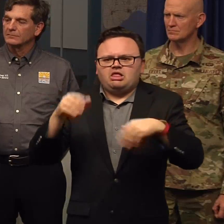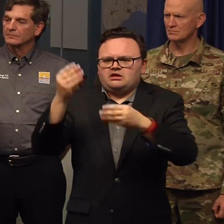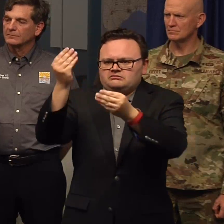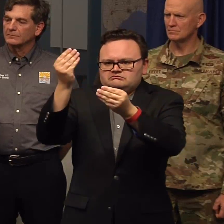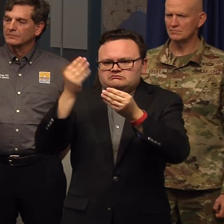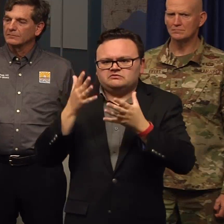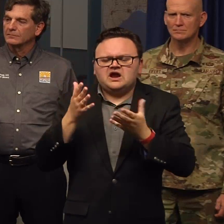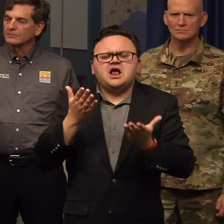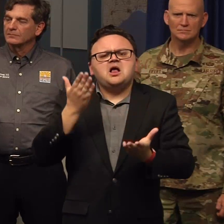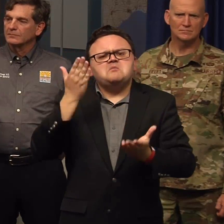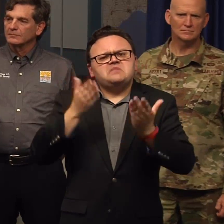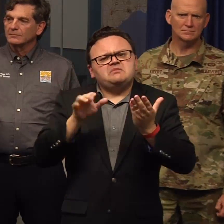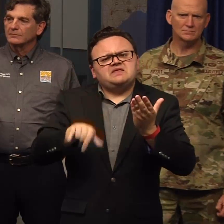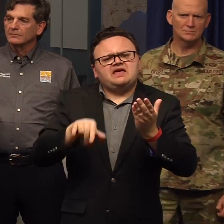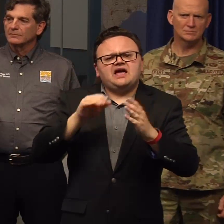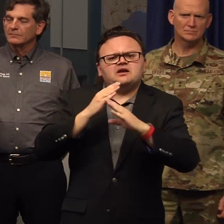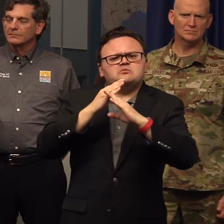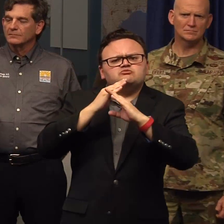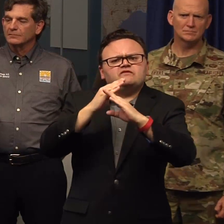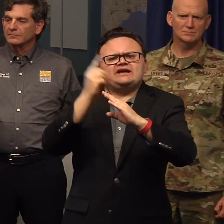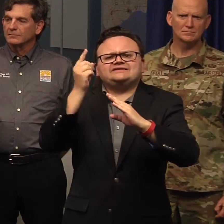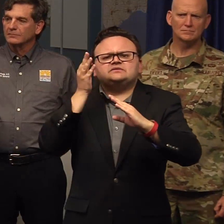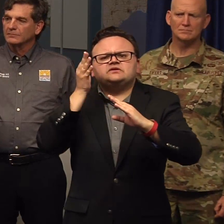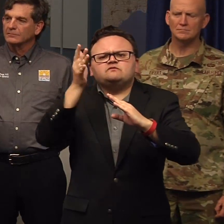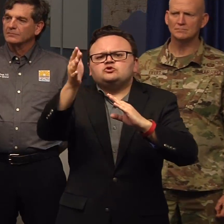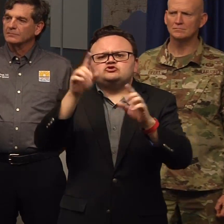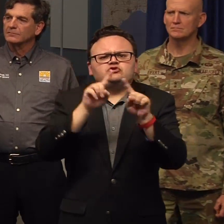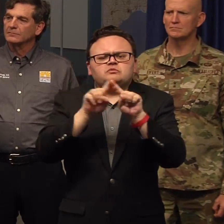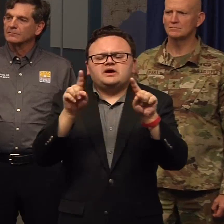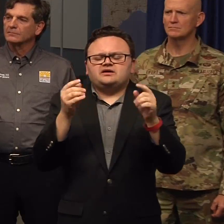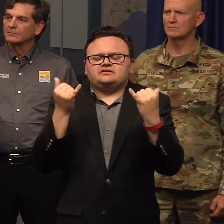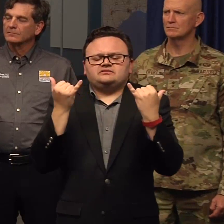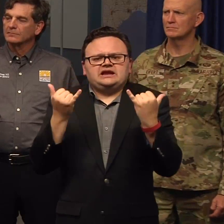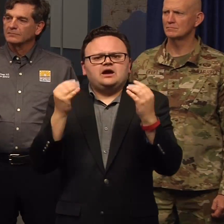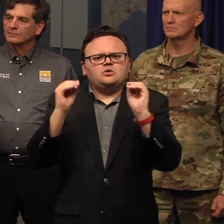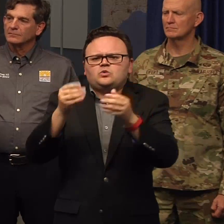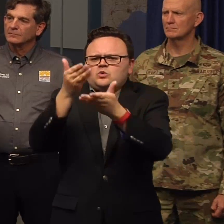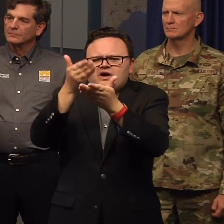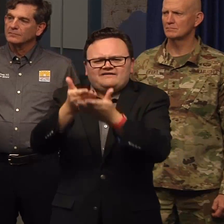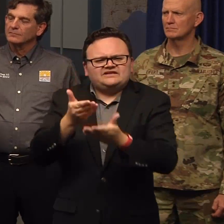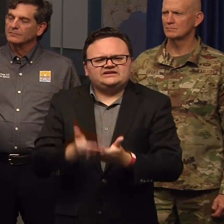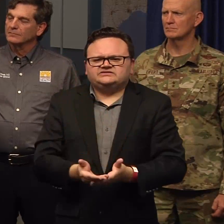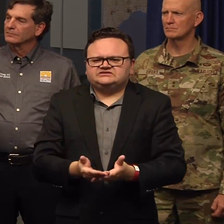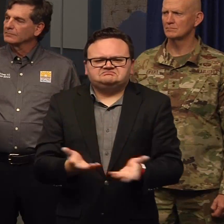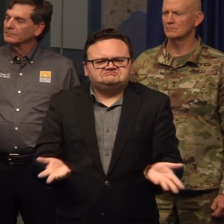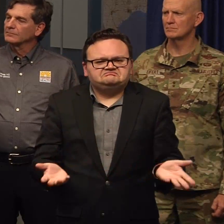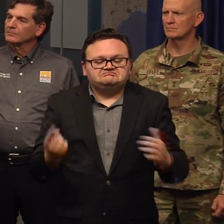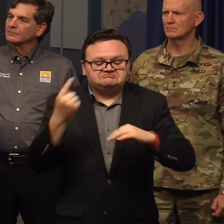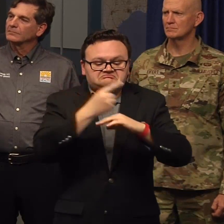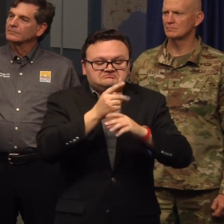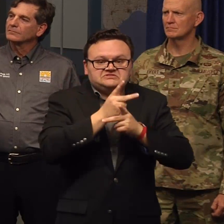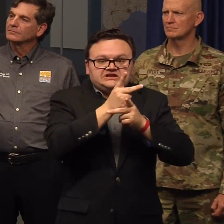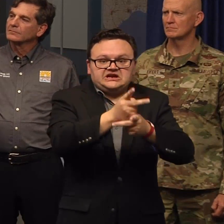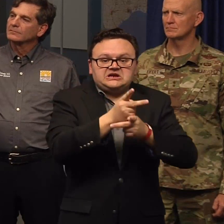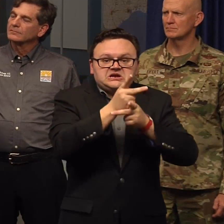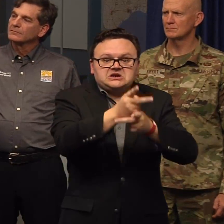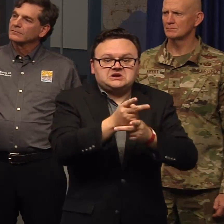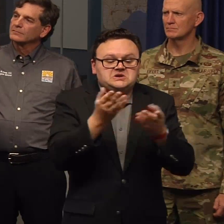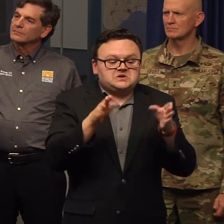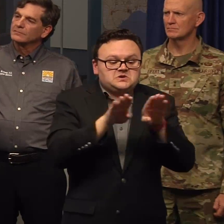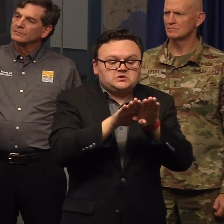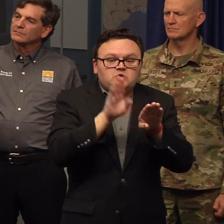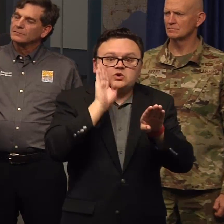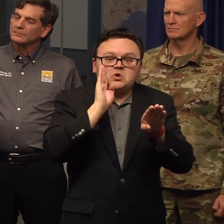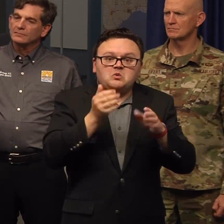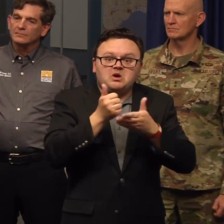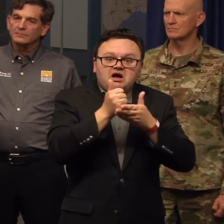HEALTH PEOPLE COME TO ME AND